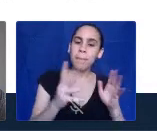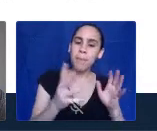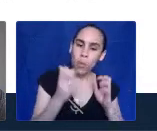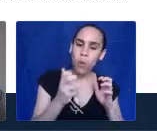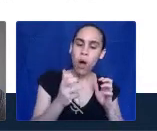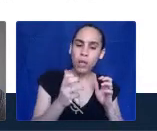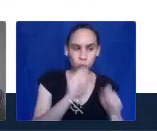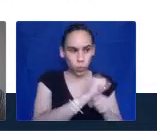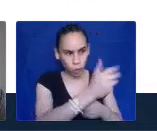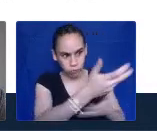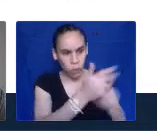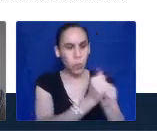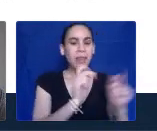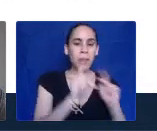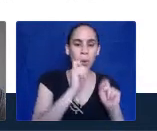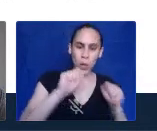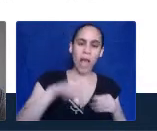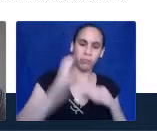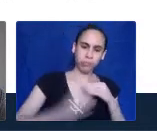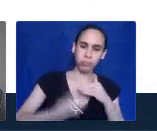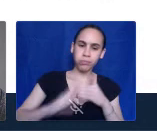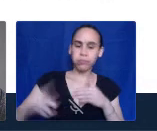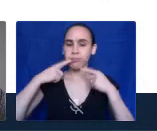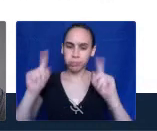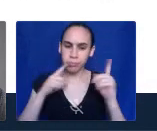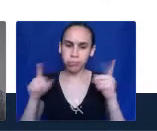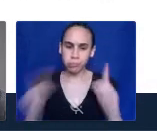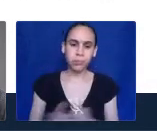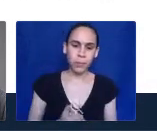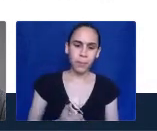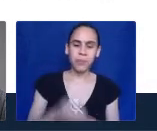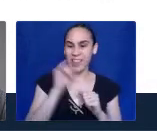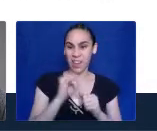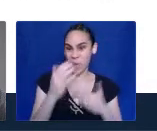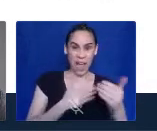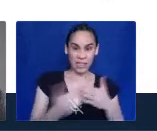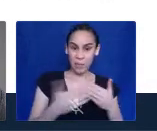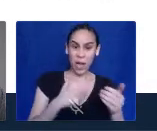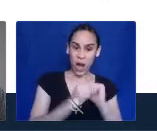right so however you got done in the past that's a wonderful thing to talk about right um